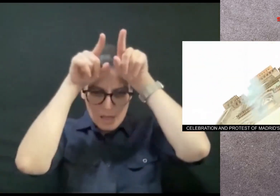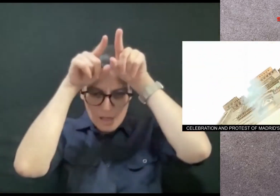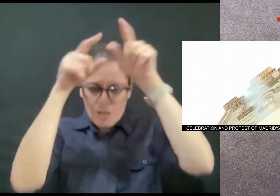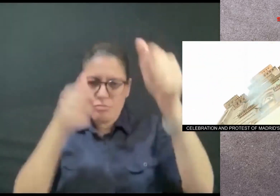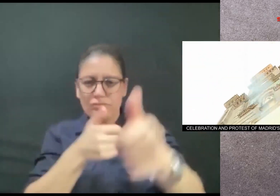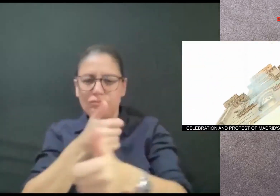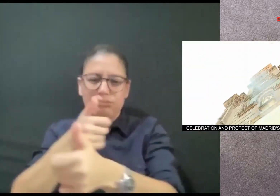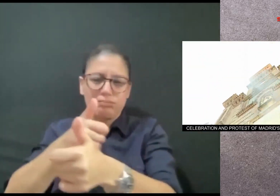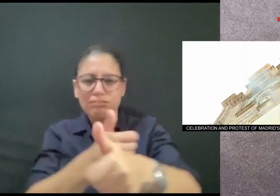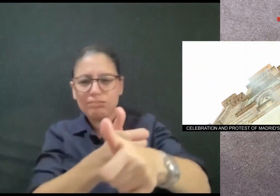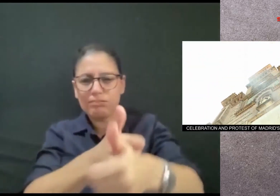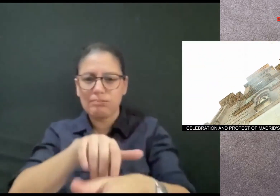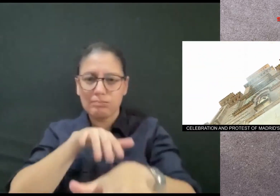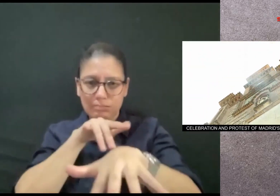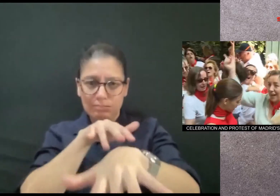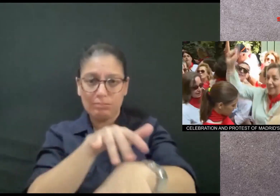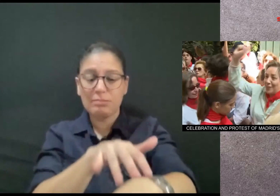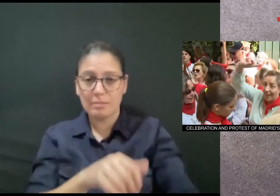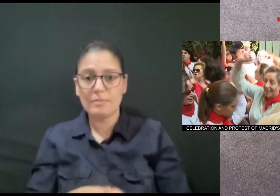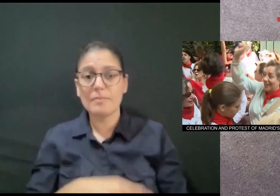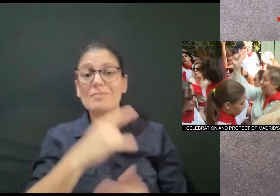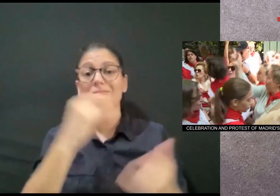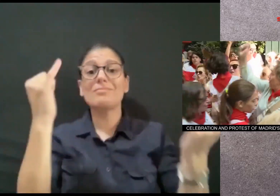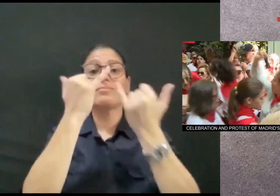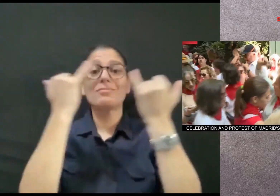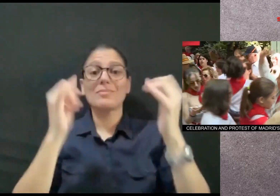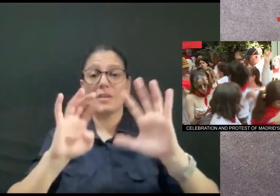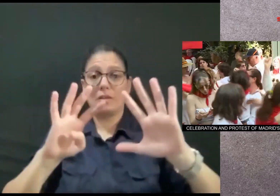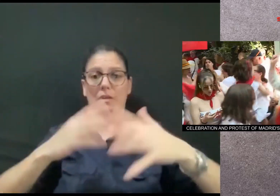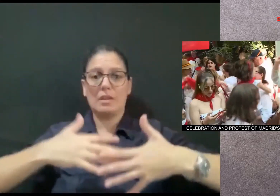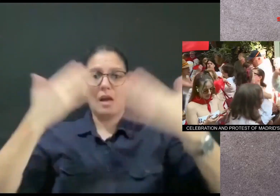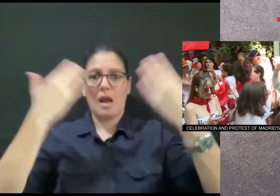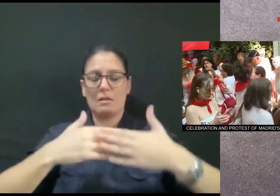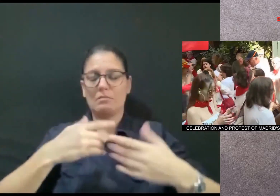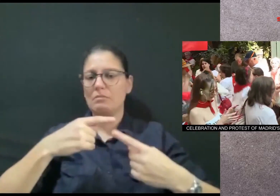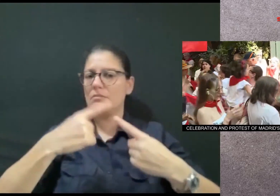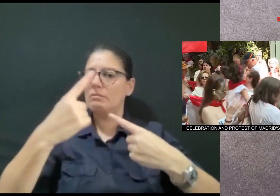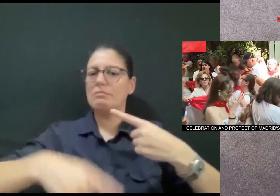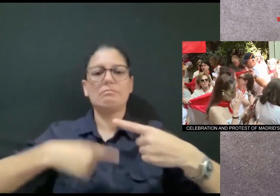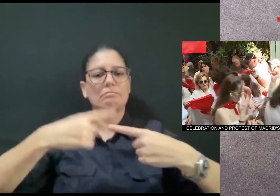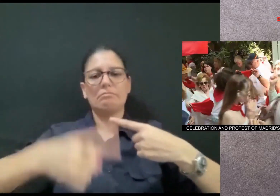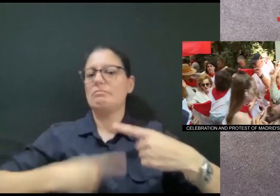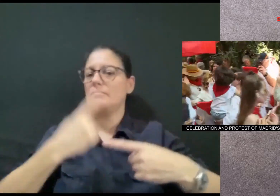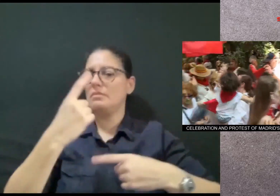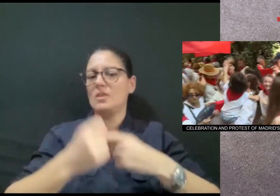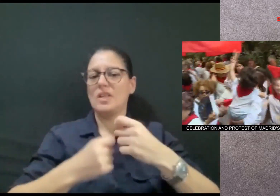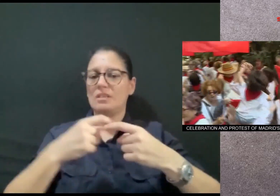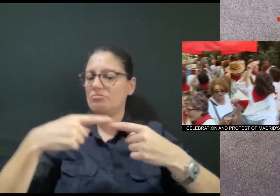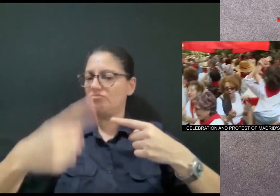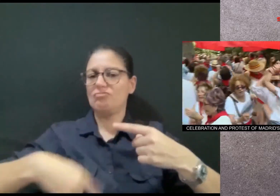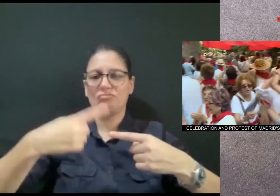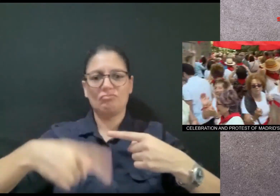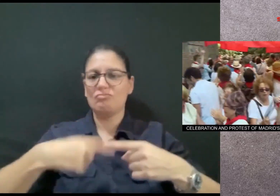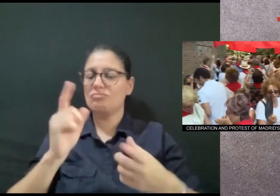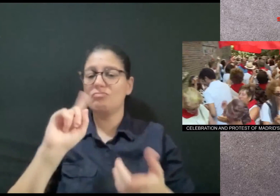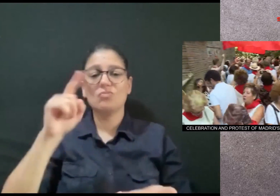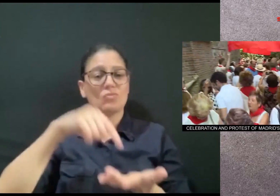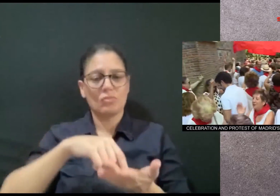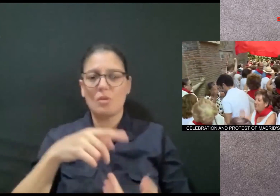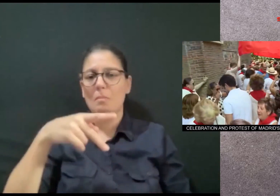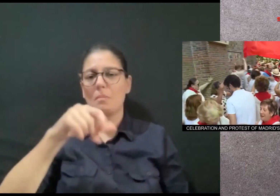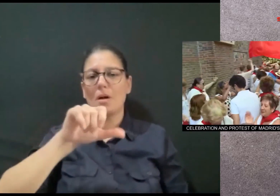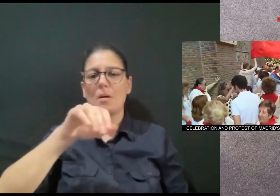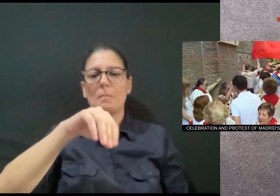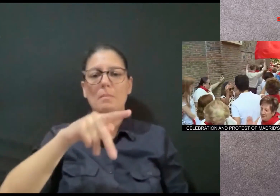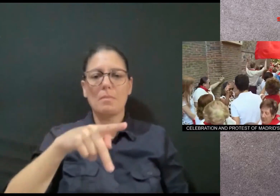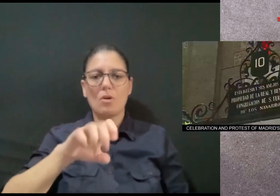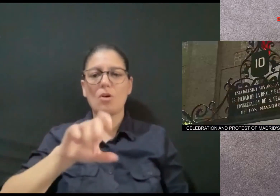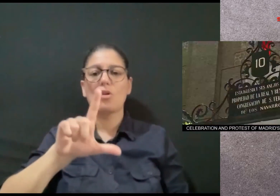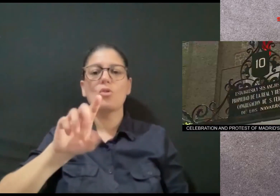this week for the annual running of the bulls Festival the 9 Day Celebration take place